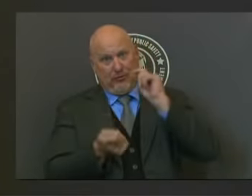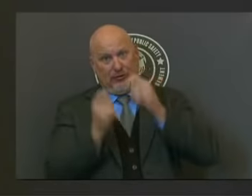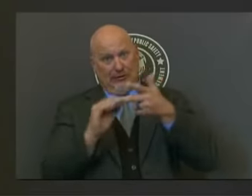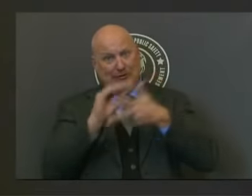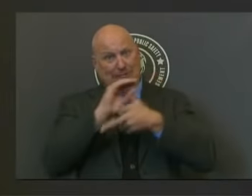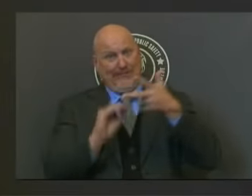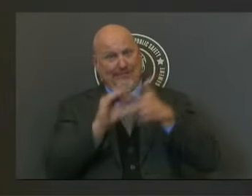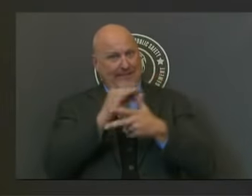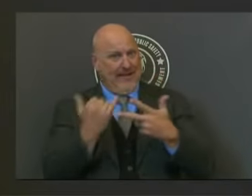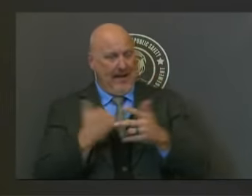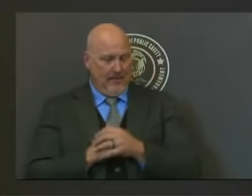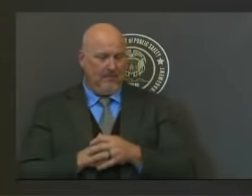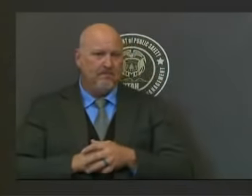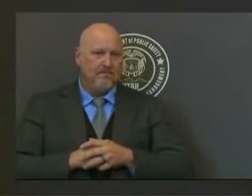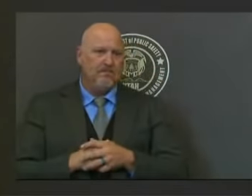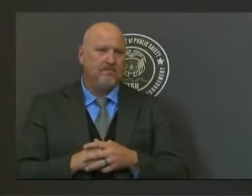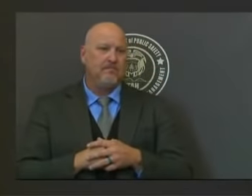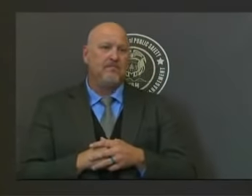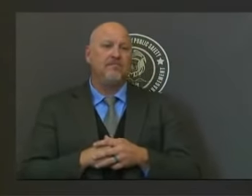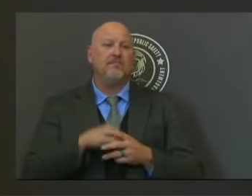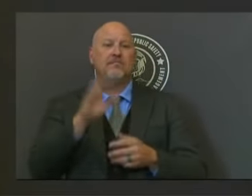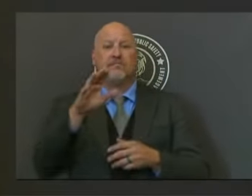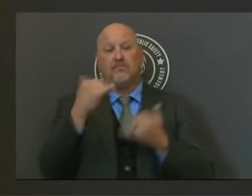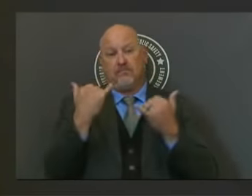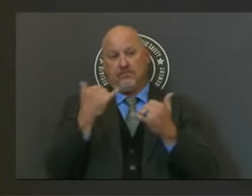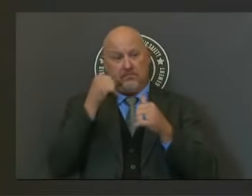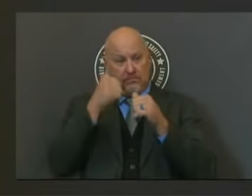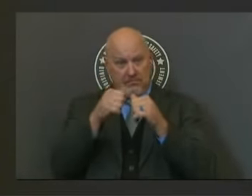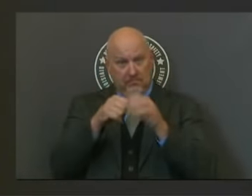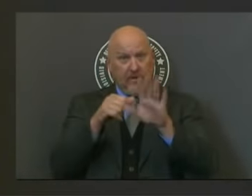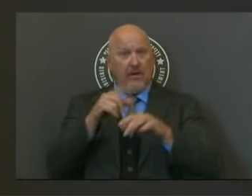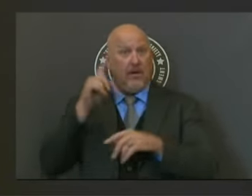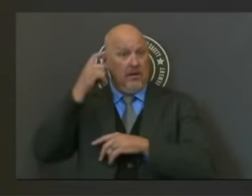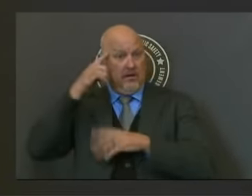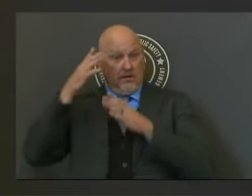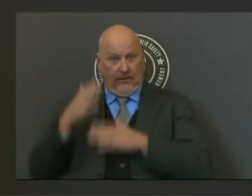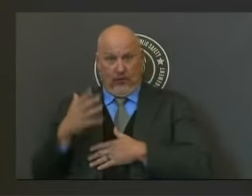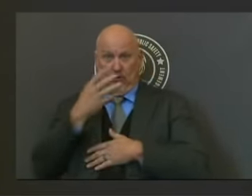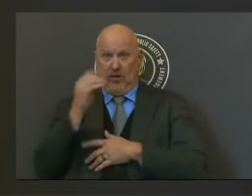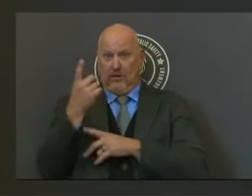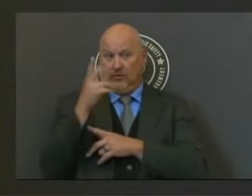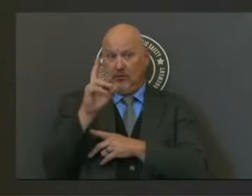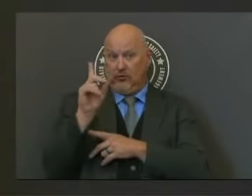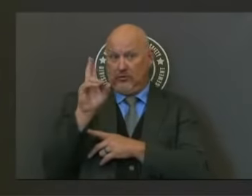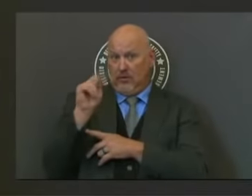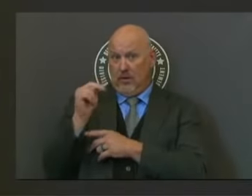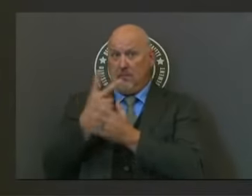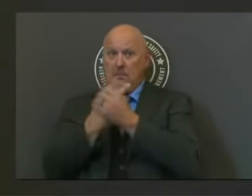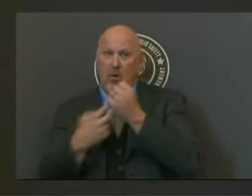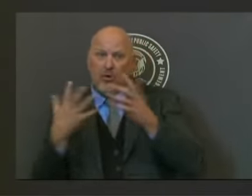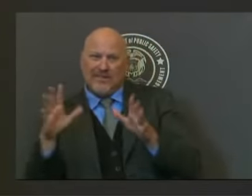stated by both Dr done and the